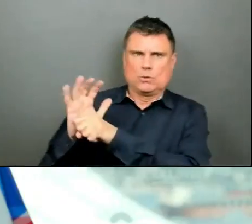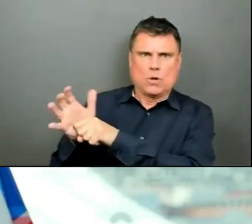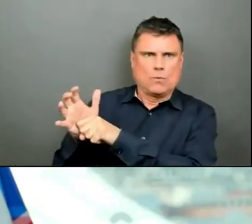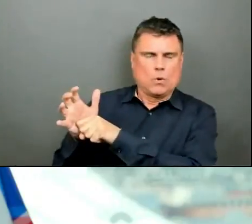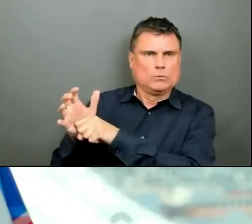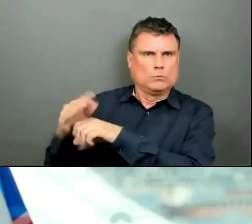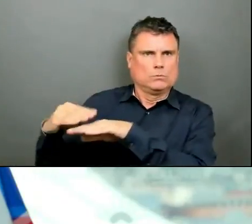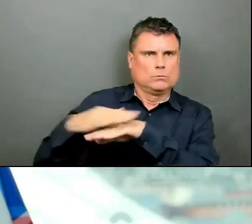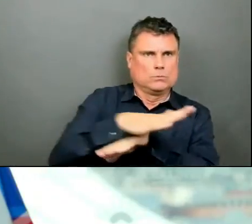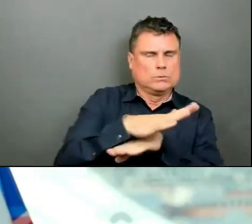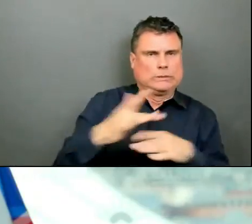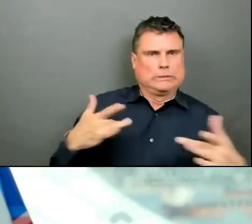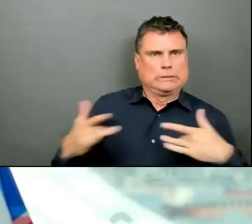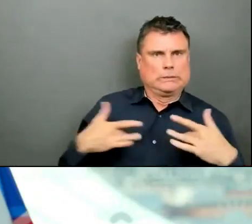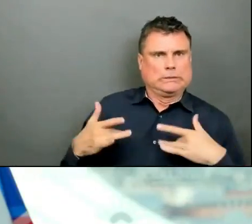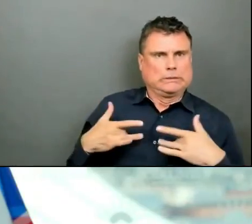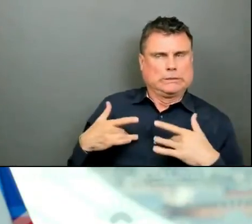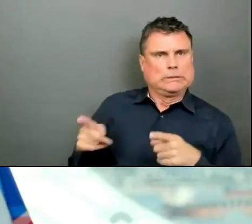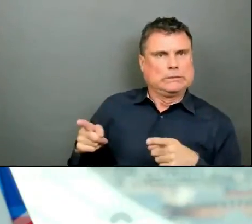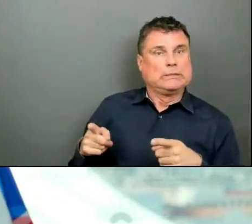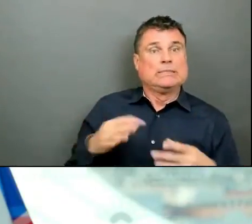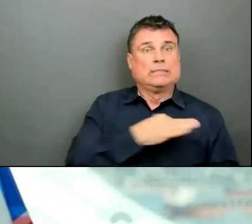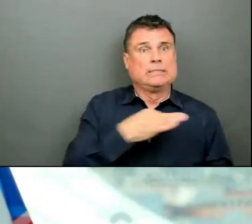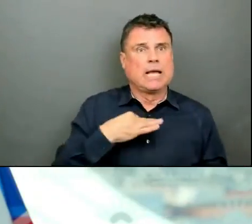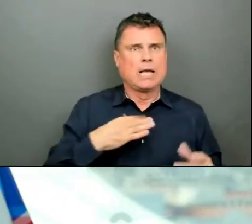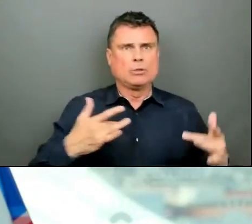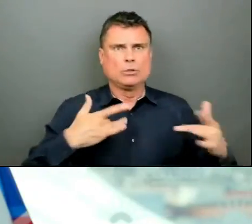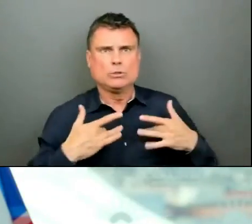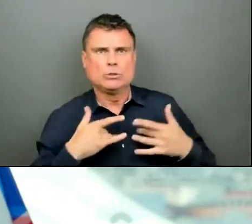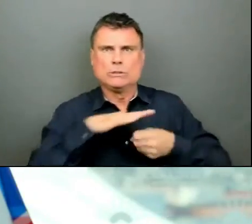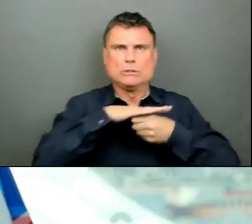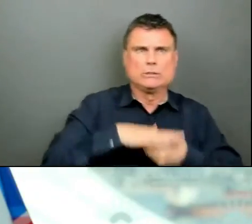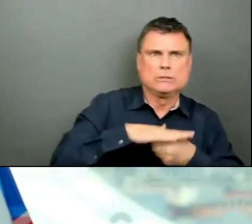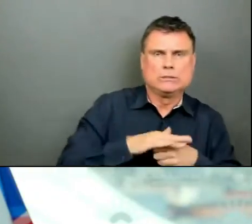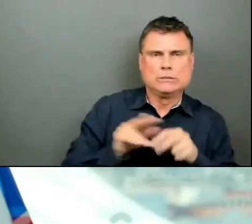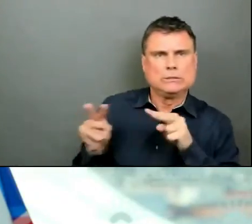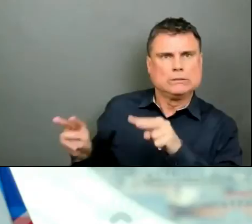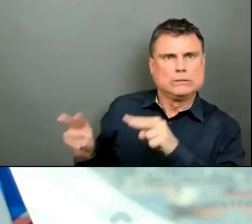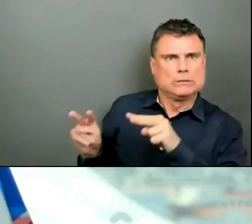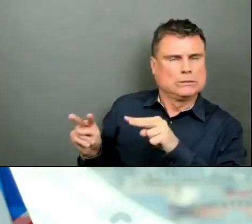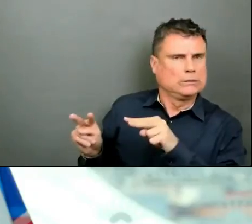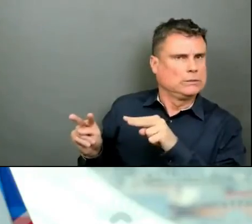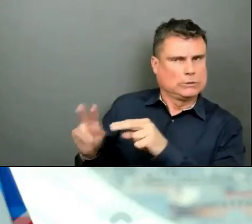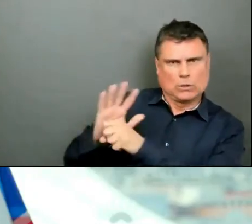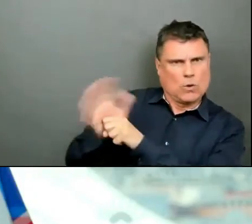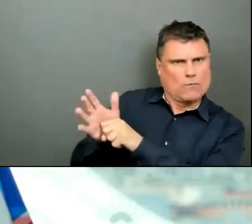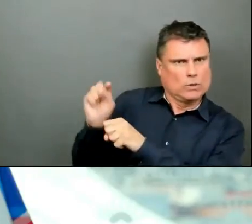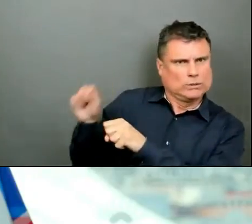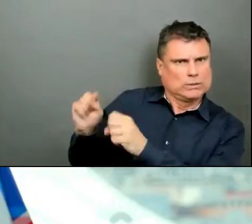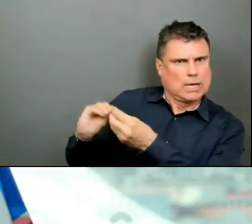terms of over all utilization rates, as I say they're below what we normally expect this